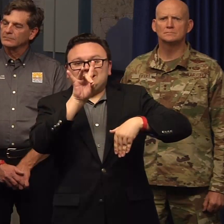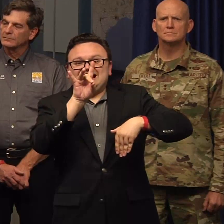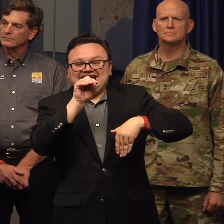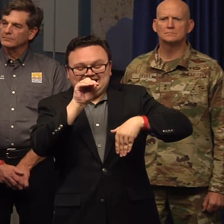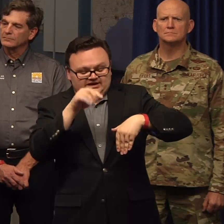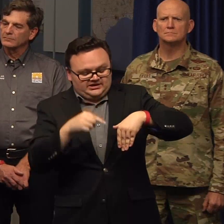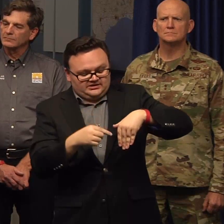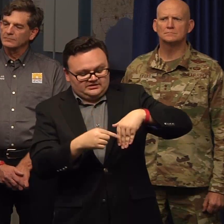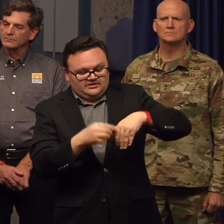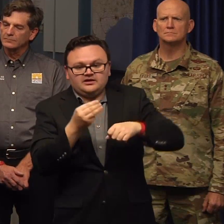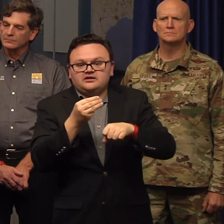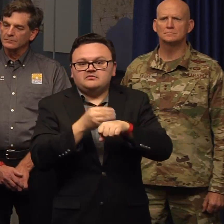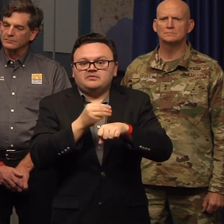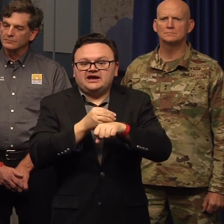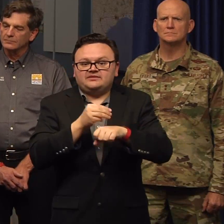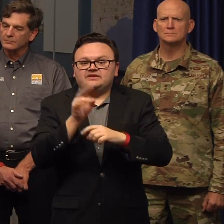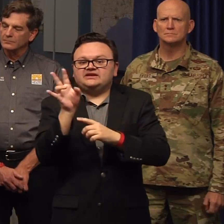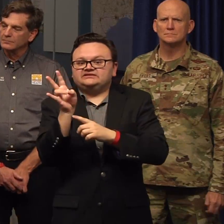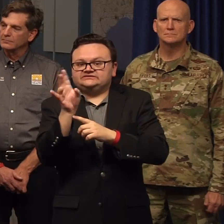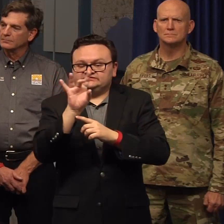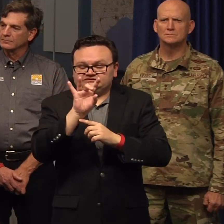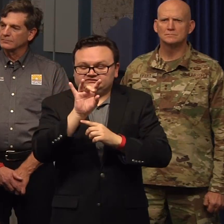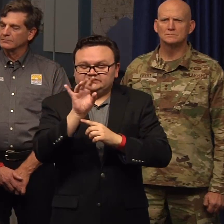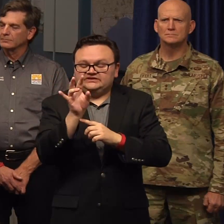A BIG DIFFERENCE SO WHERE WE STAND NOW IN TERMS OF OUR MOST